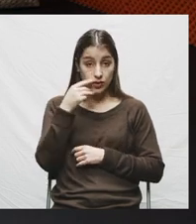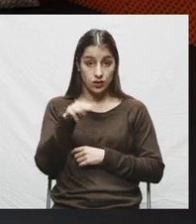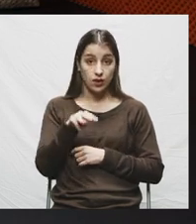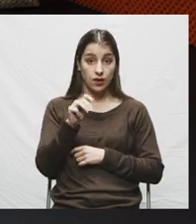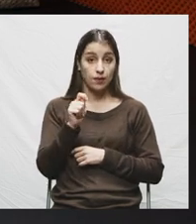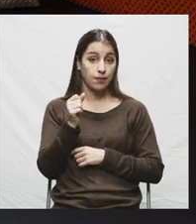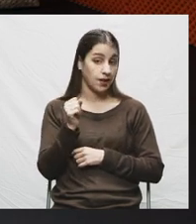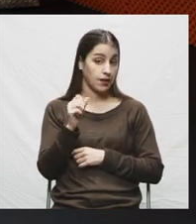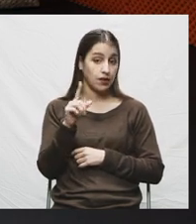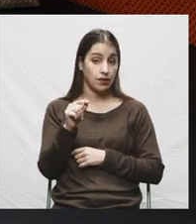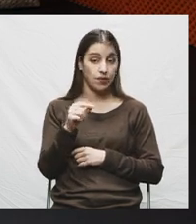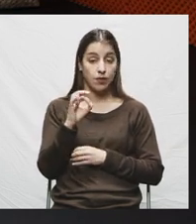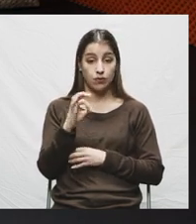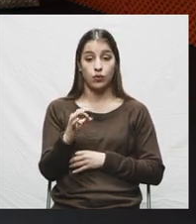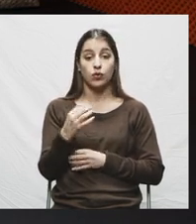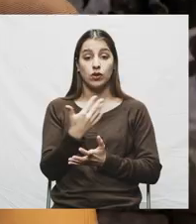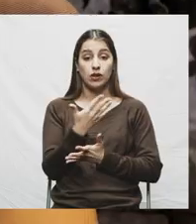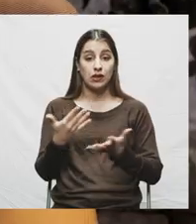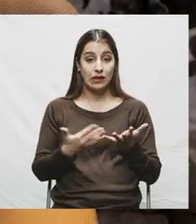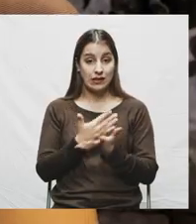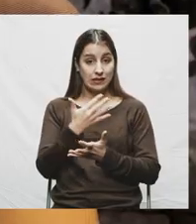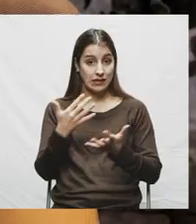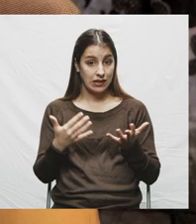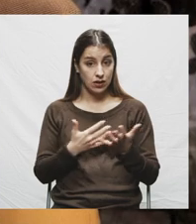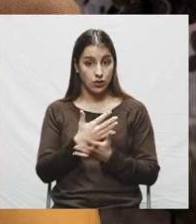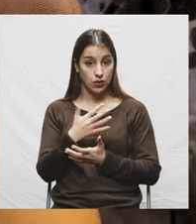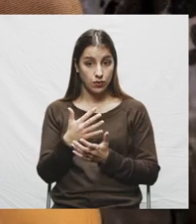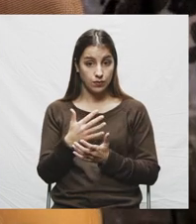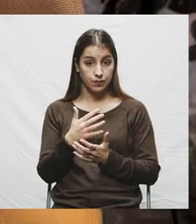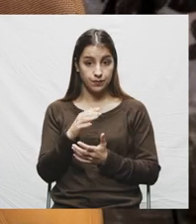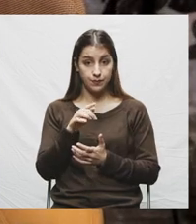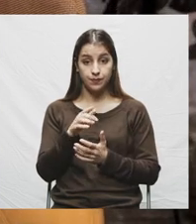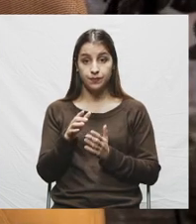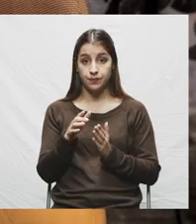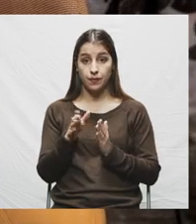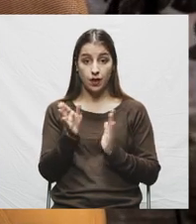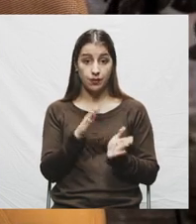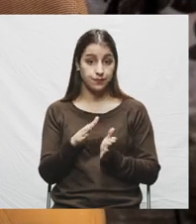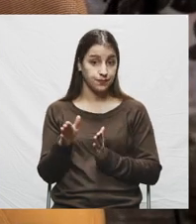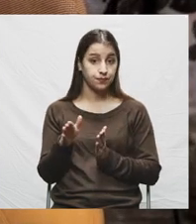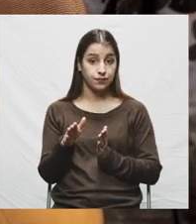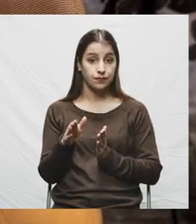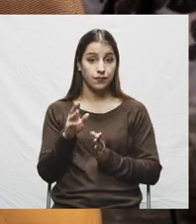I met Meg and we have a long relation since those times.